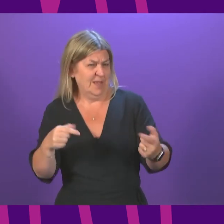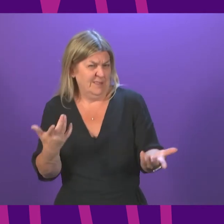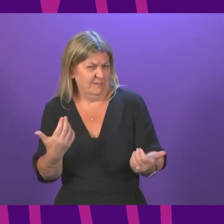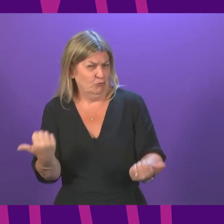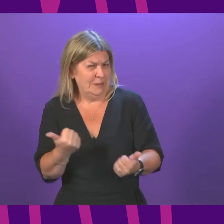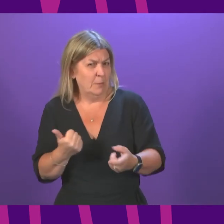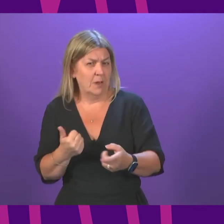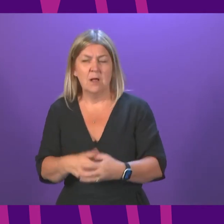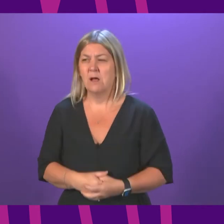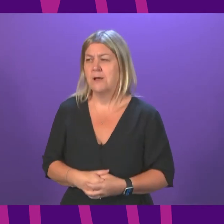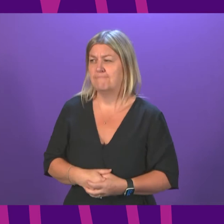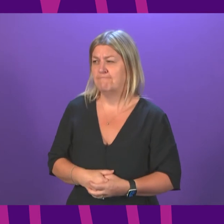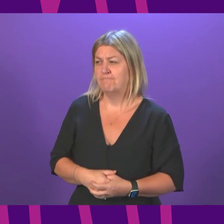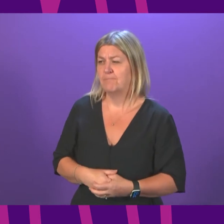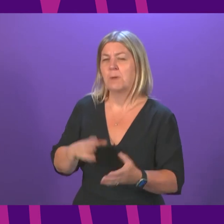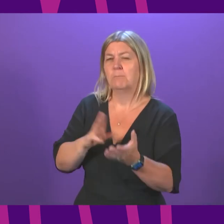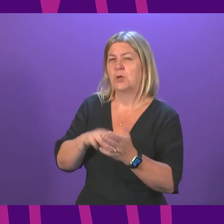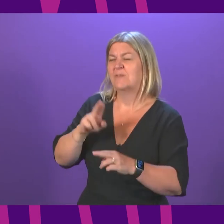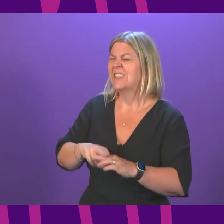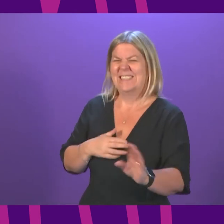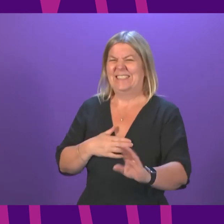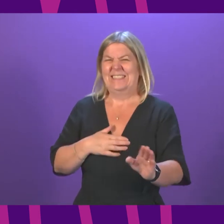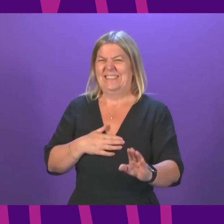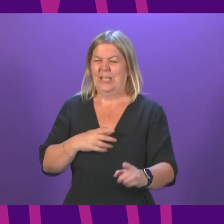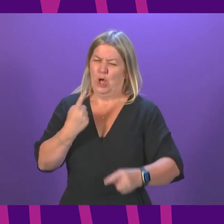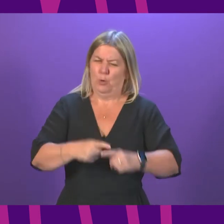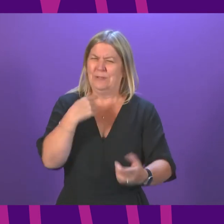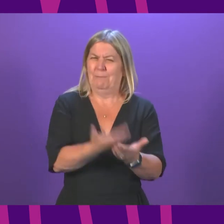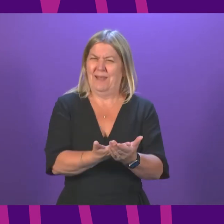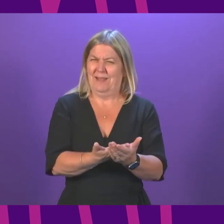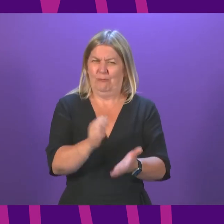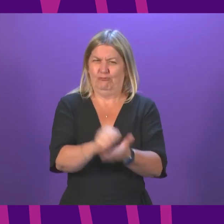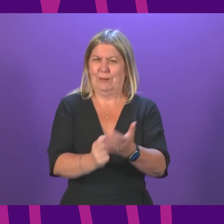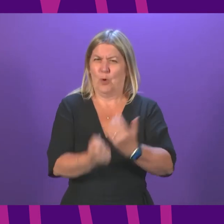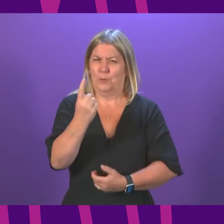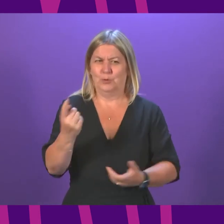I just do not believe that an emergency bill is the correct vehicle to discuss matters